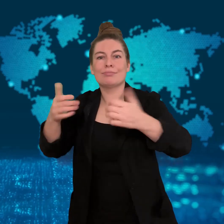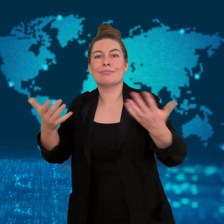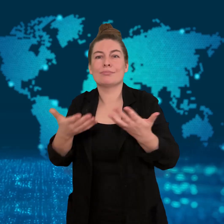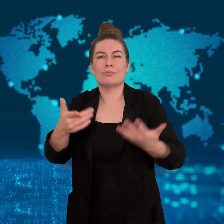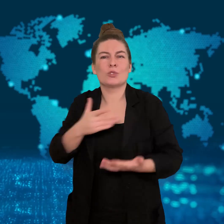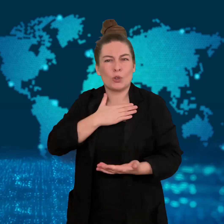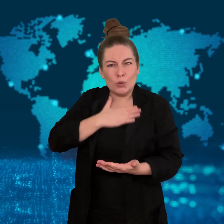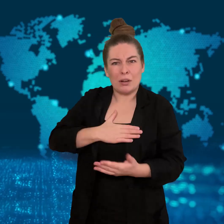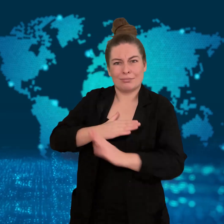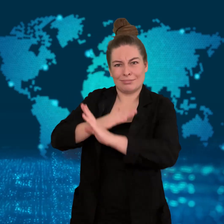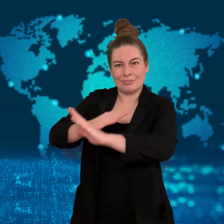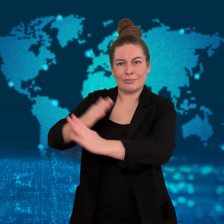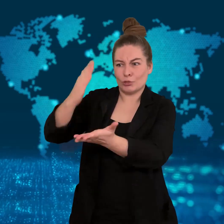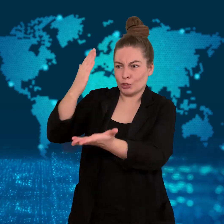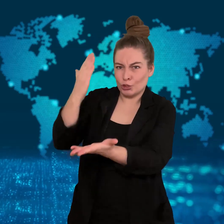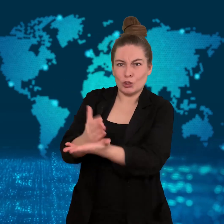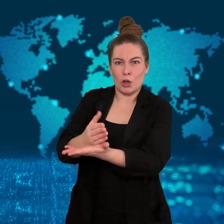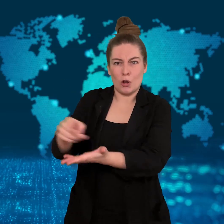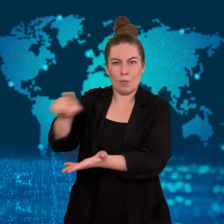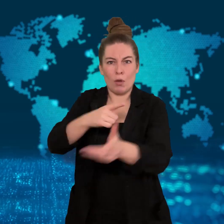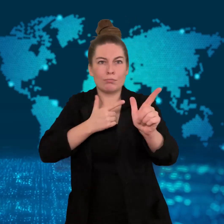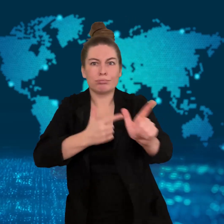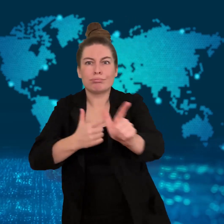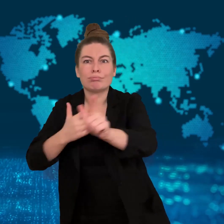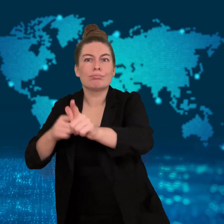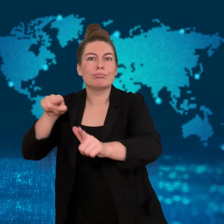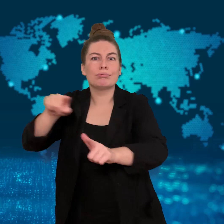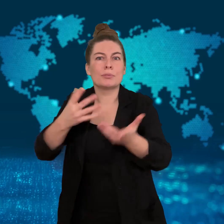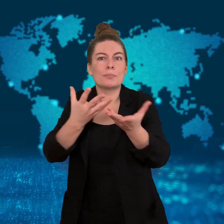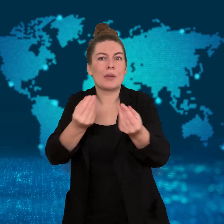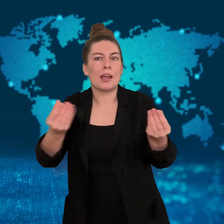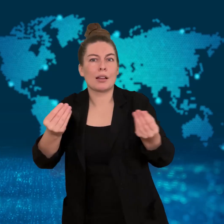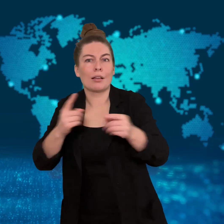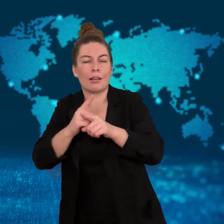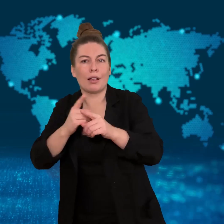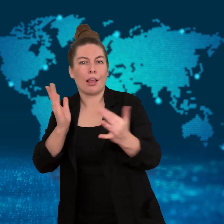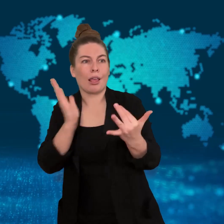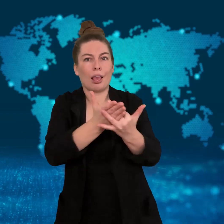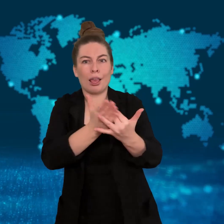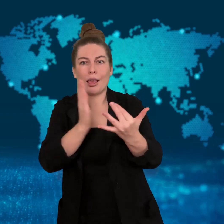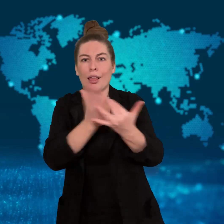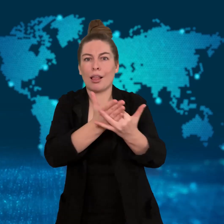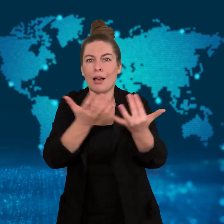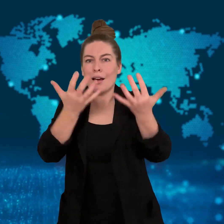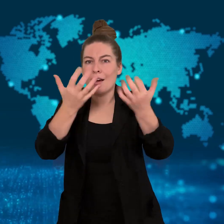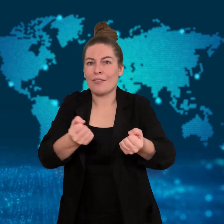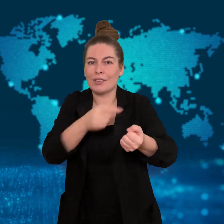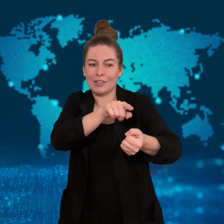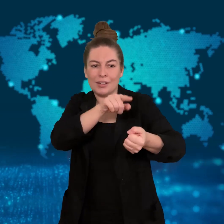There have been past US strikes aimed at Yemen to